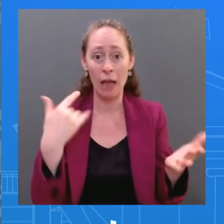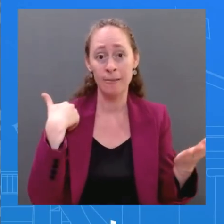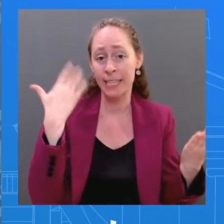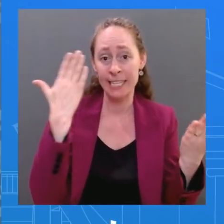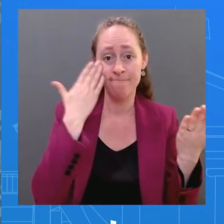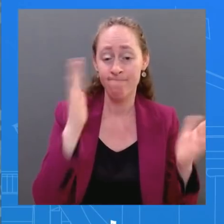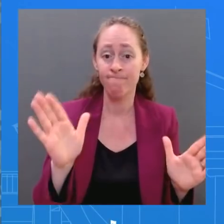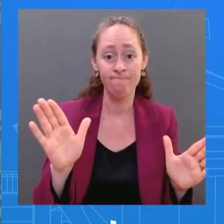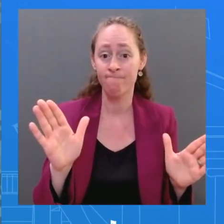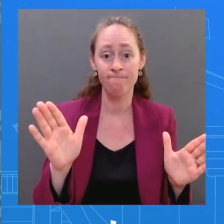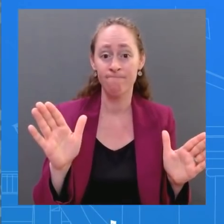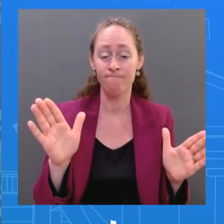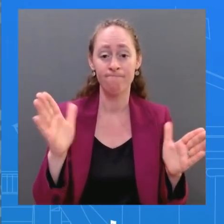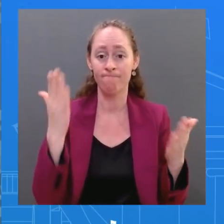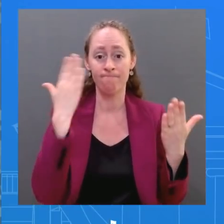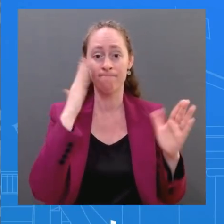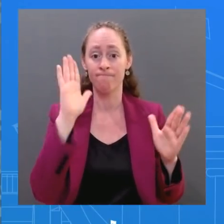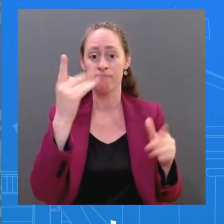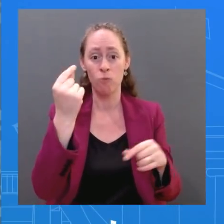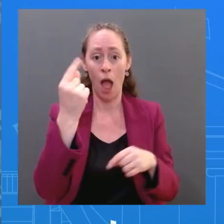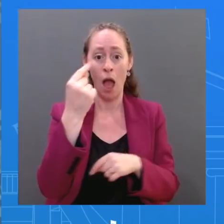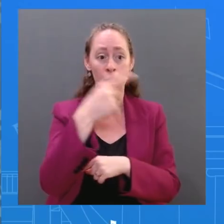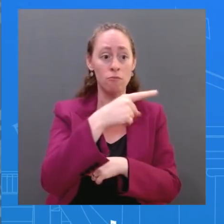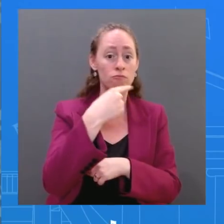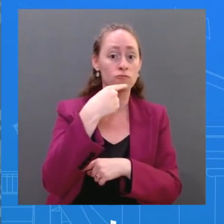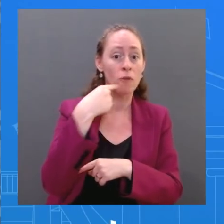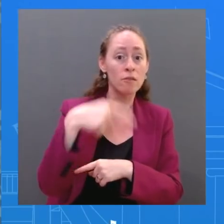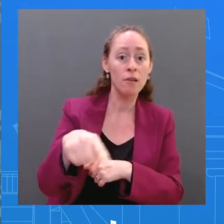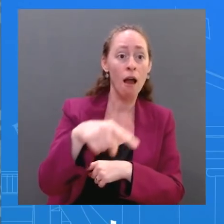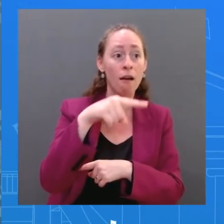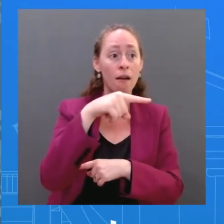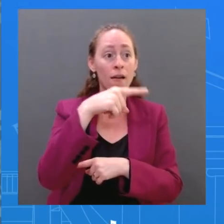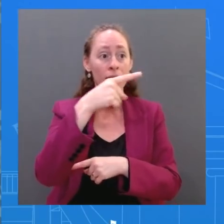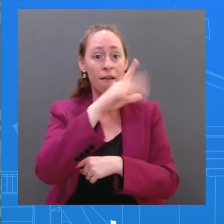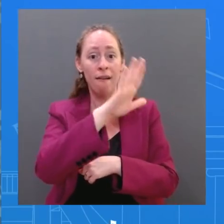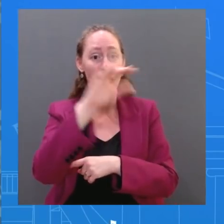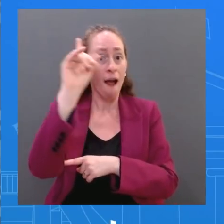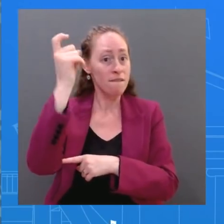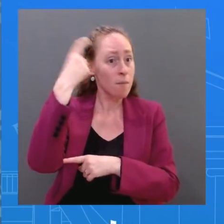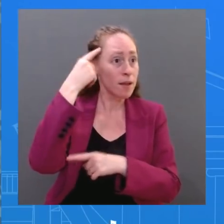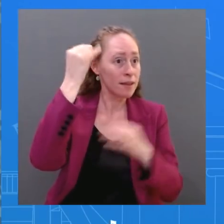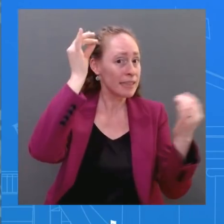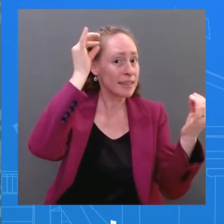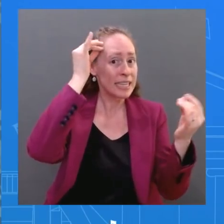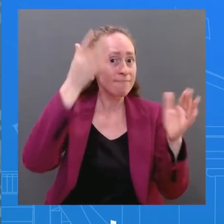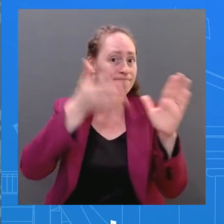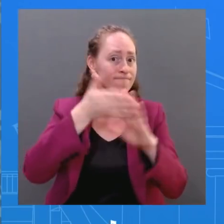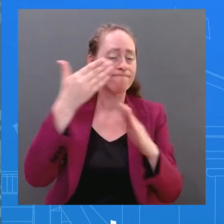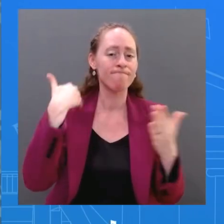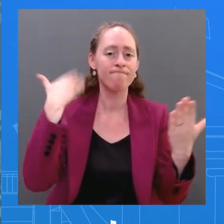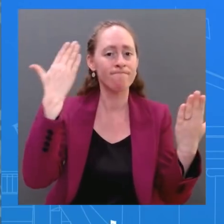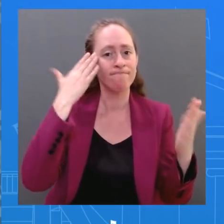I -- that is not for me to do. What I can say is what we're going to do here -- here. And what the President wants to do